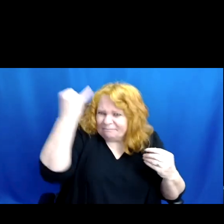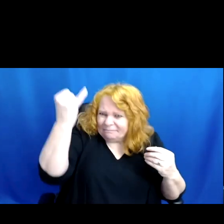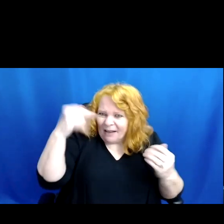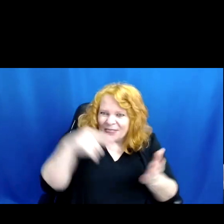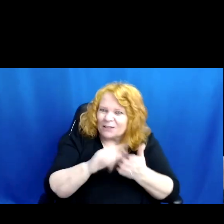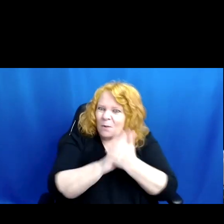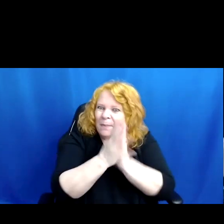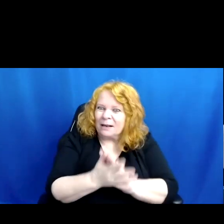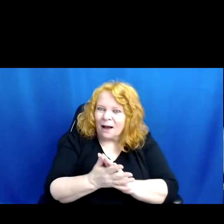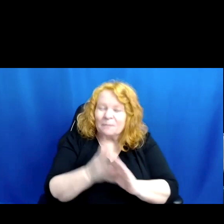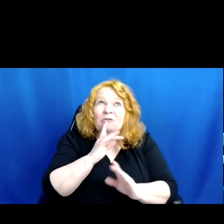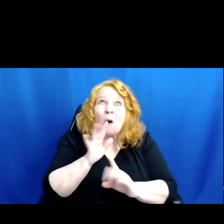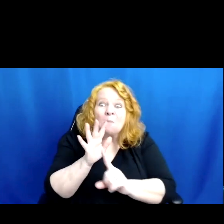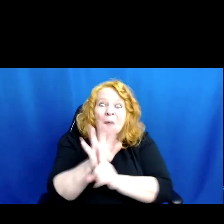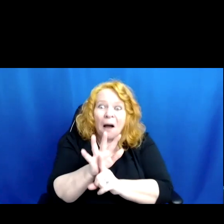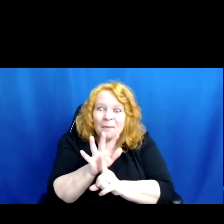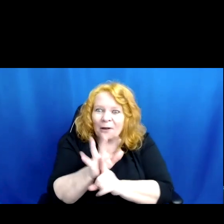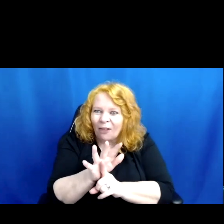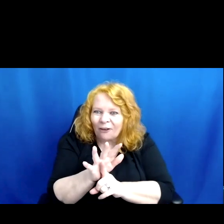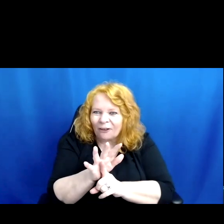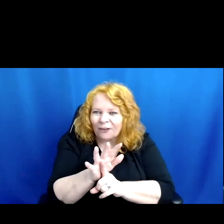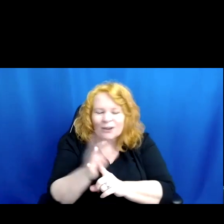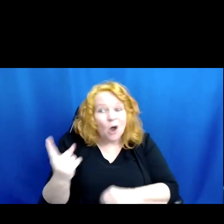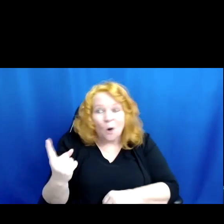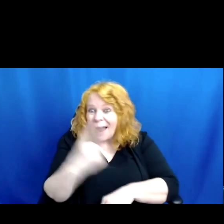And again, just one day I started to spin it.